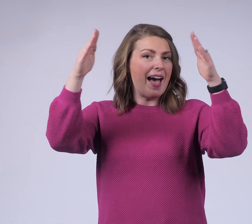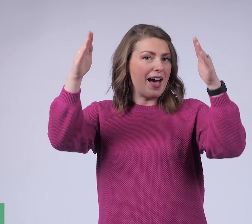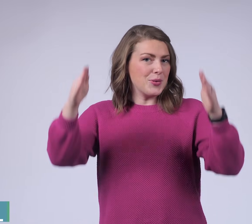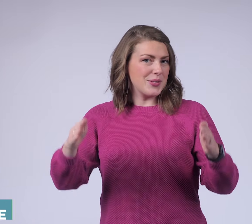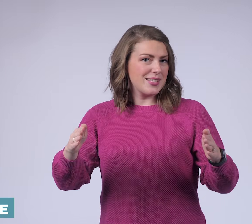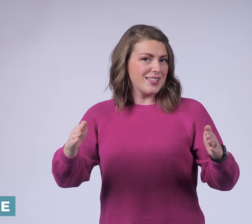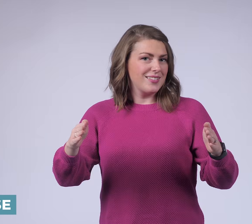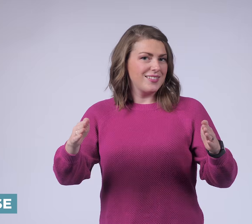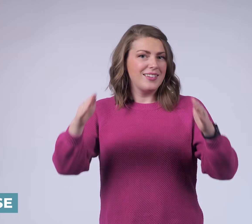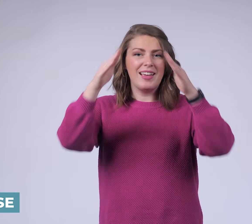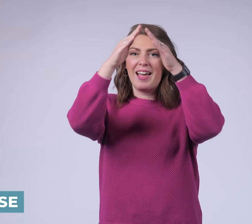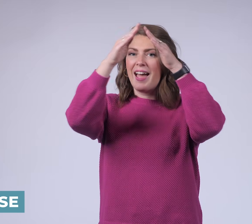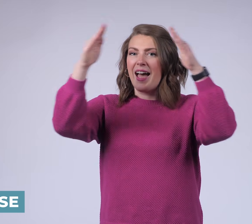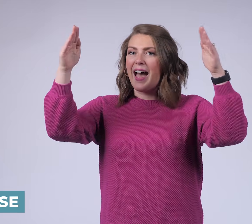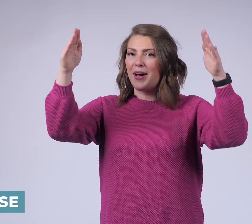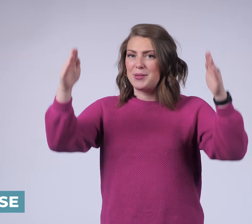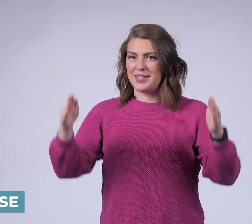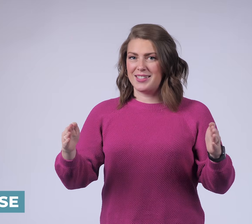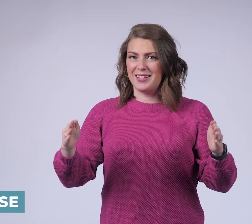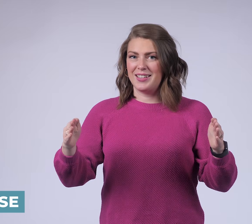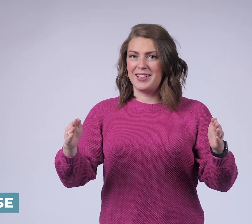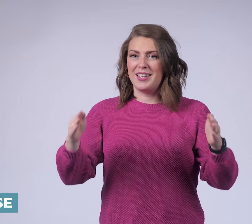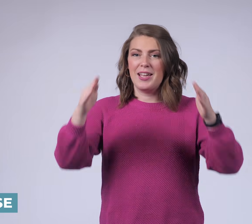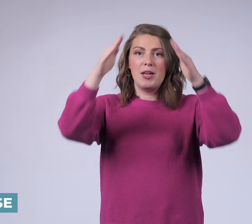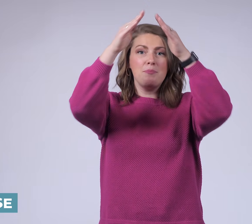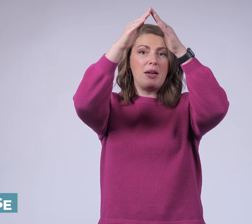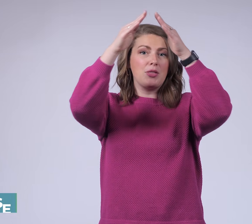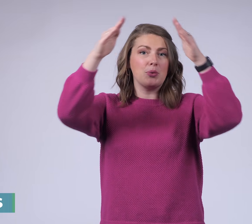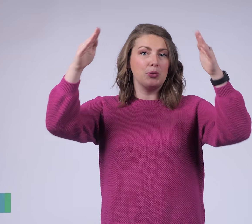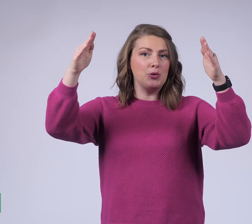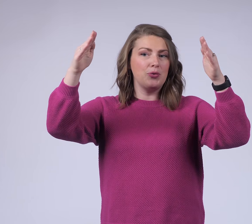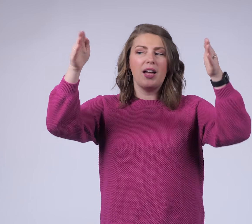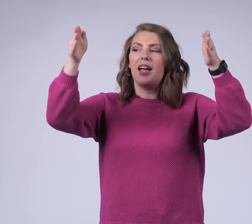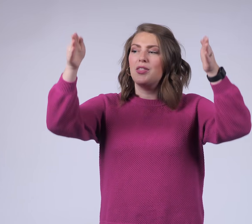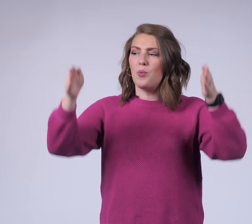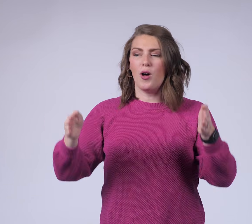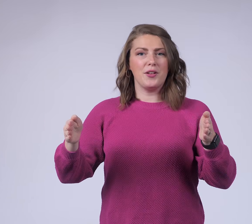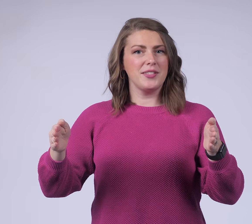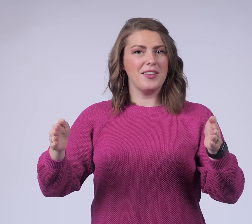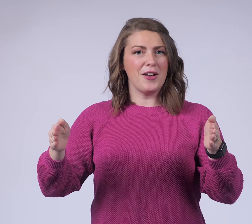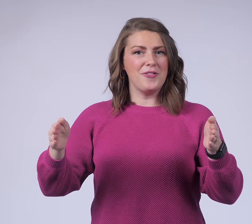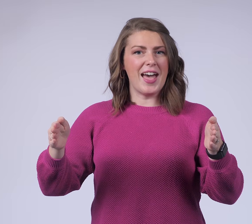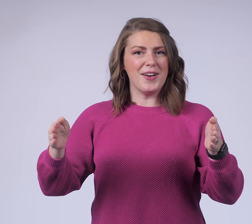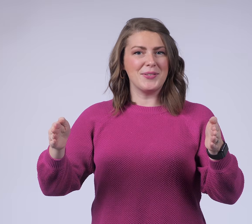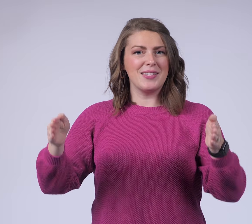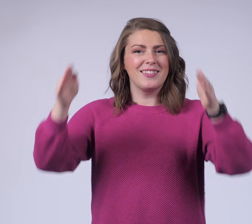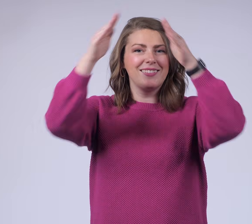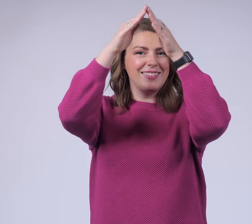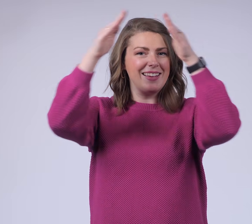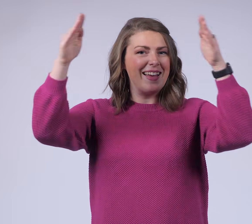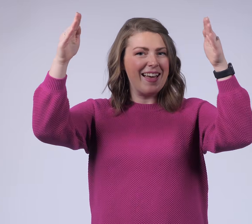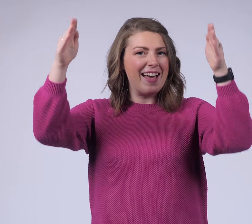'House', 'house', make the roof and the walls of the house, 'house'.